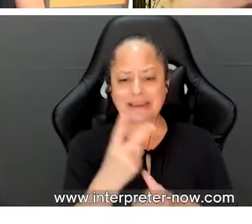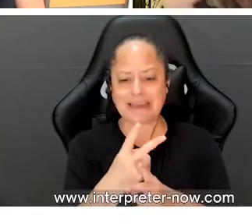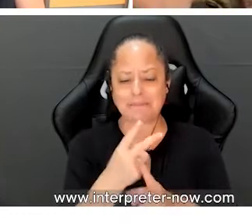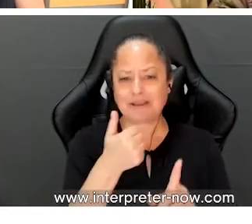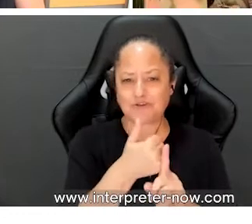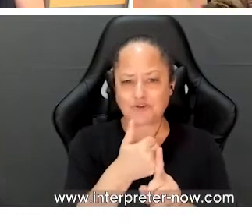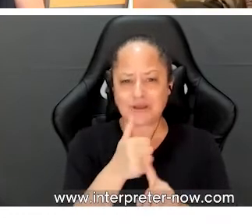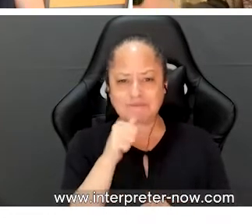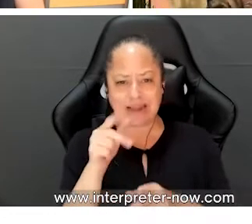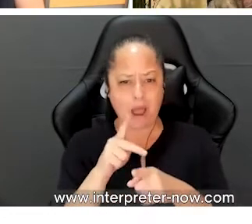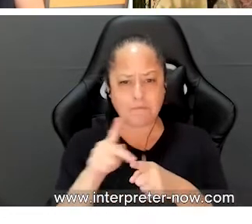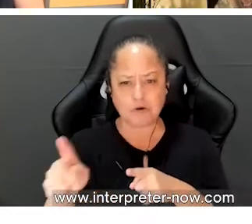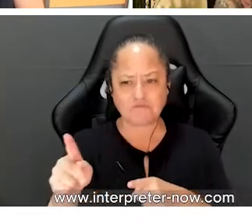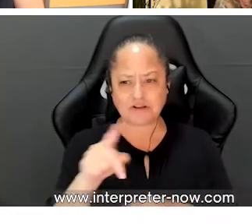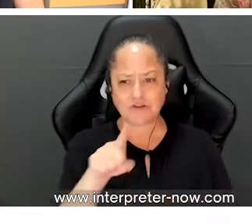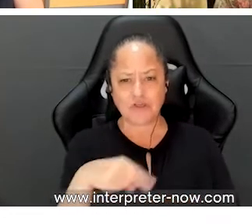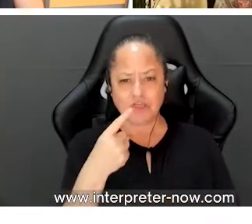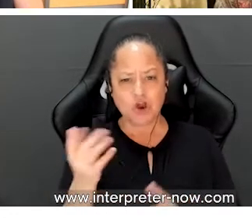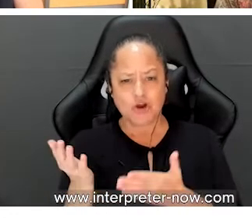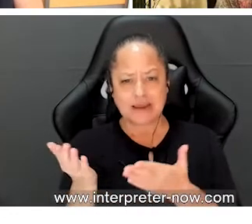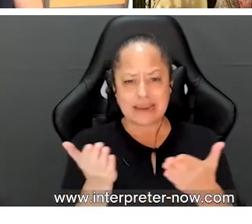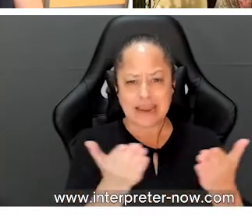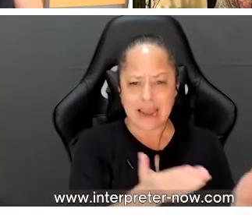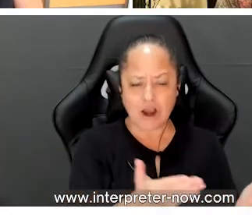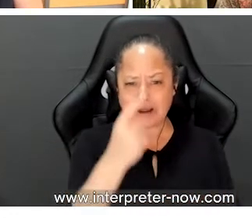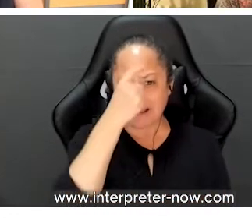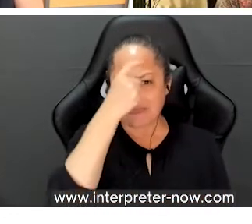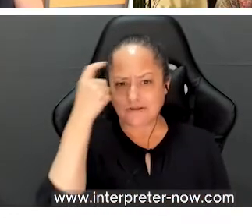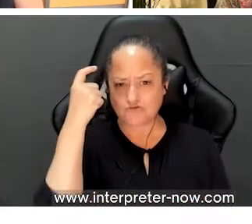And they're just carrying around all this trauma in their workplace and not able to